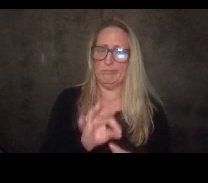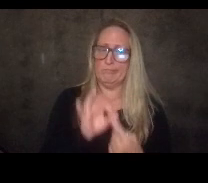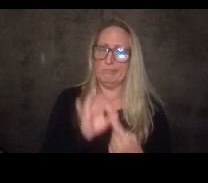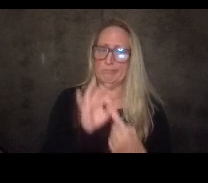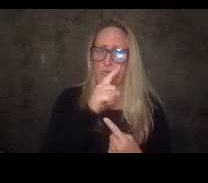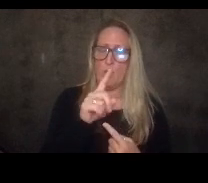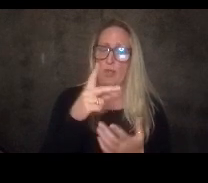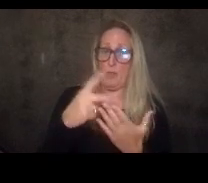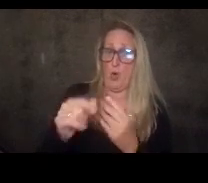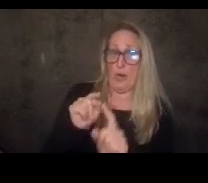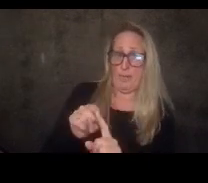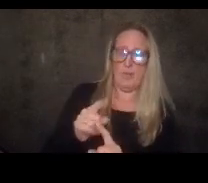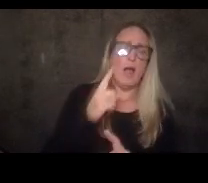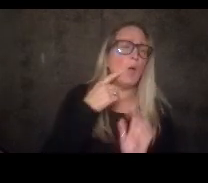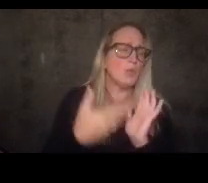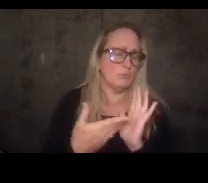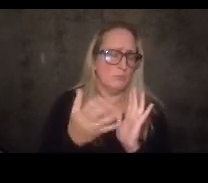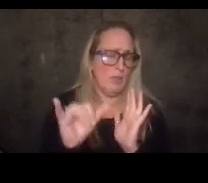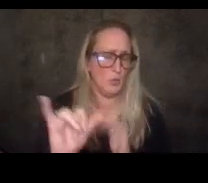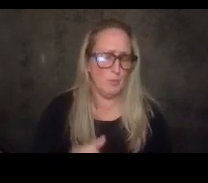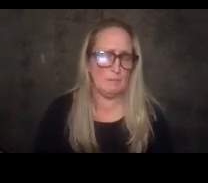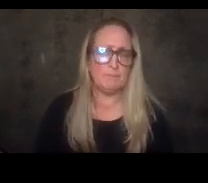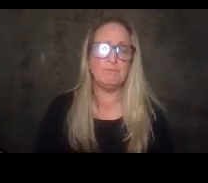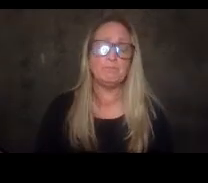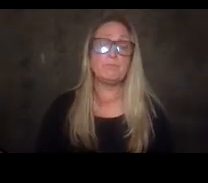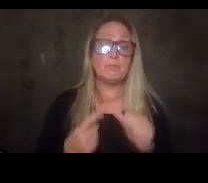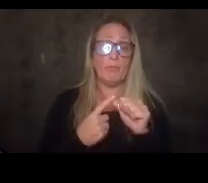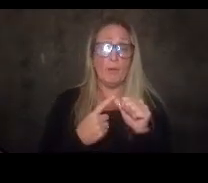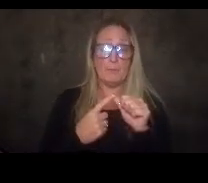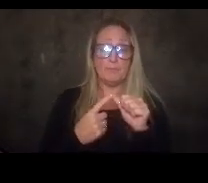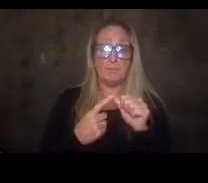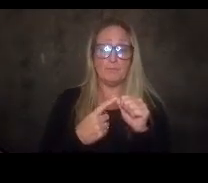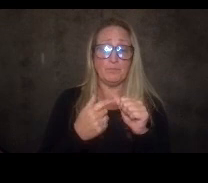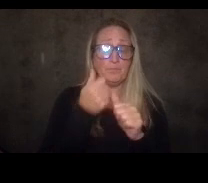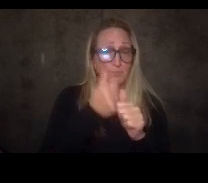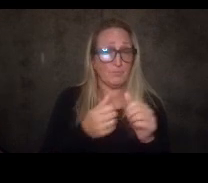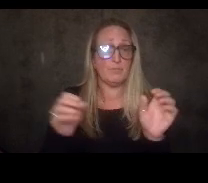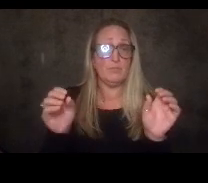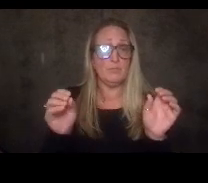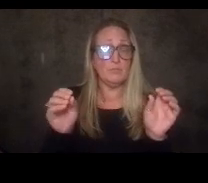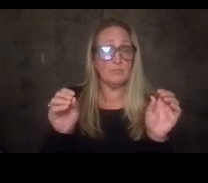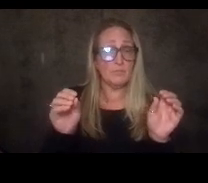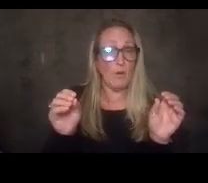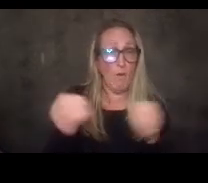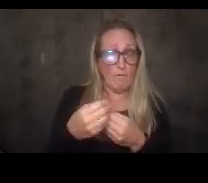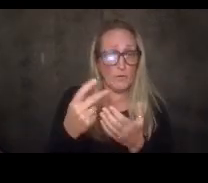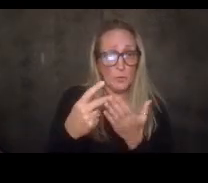to the program, and I'll point those out. So first, though, every office. A program will have the accessibility checker